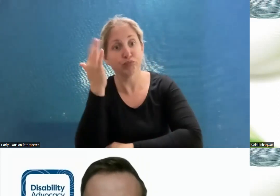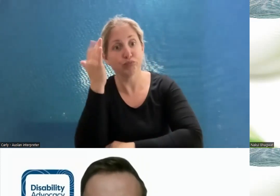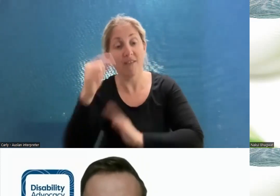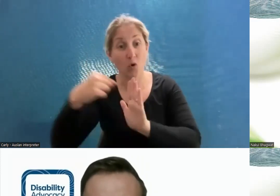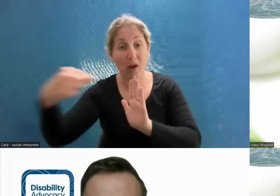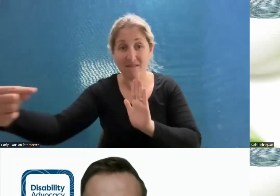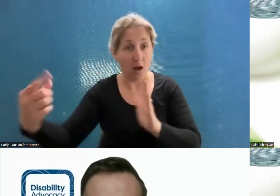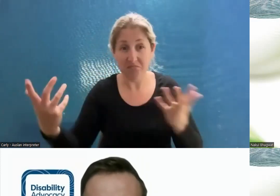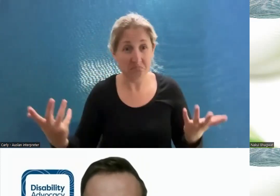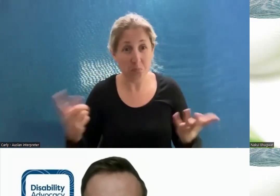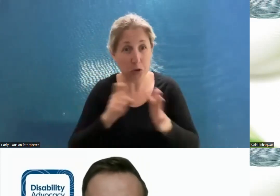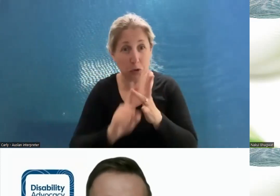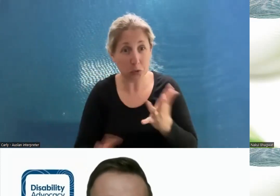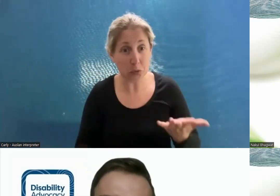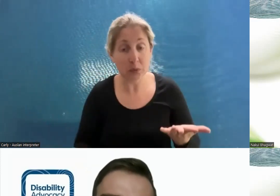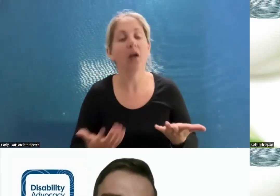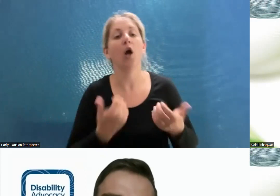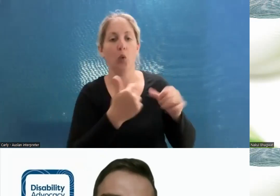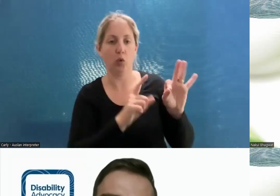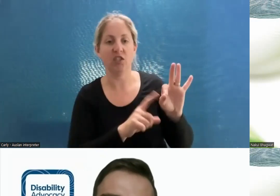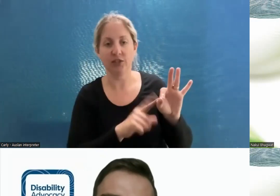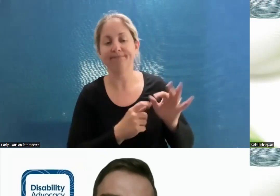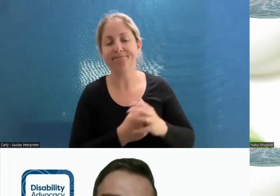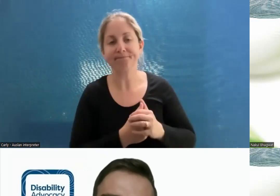Nakul: It's a really good question.